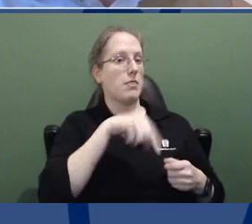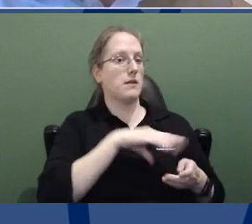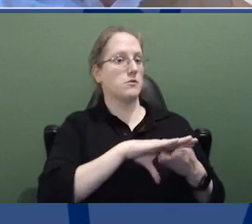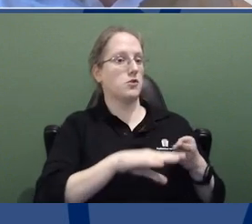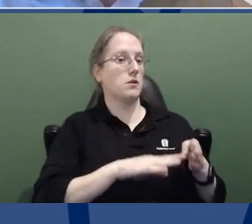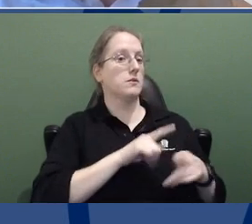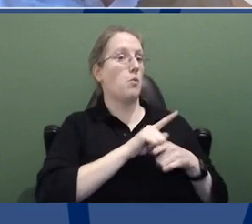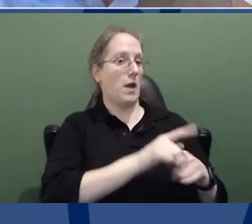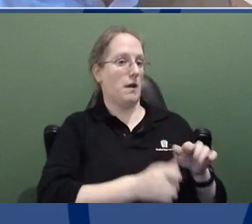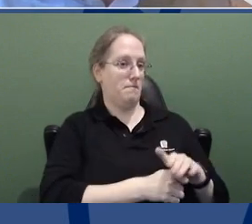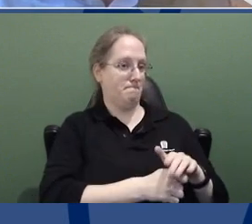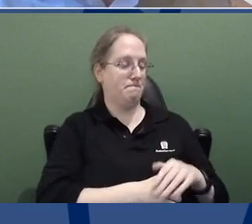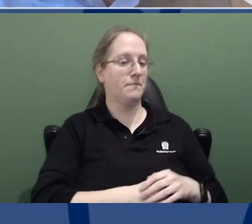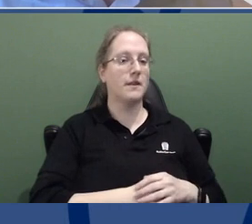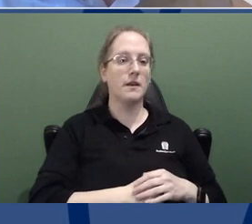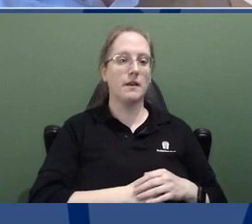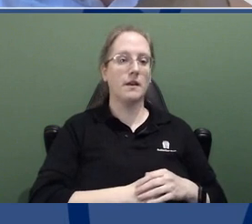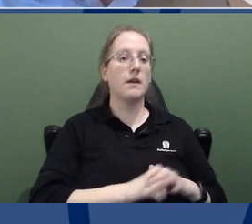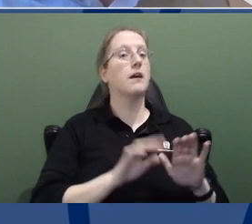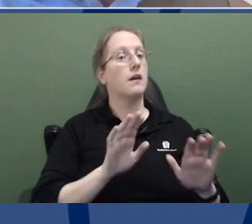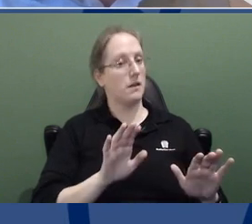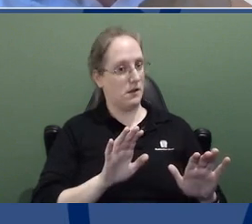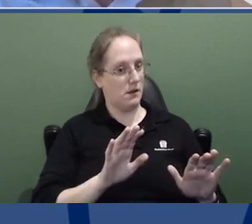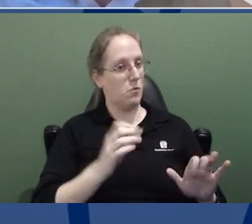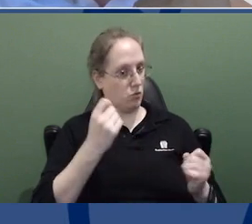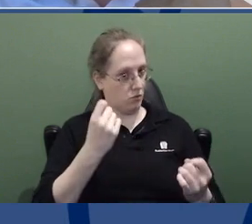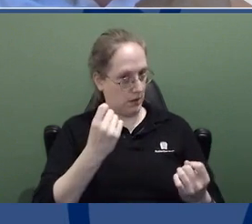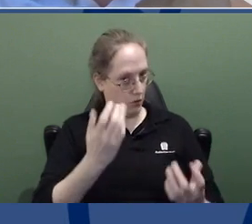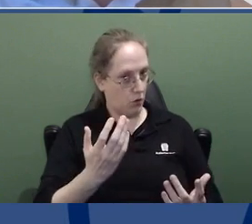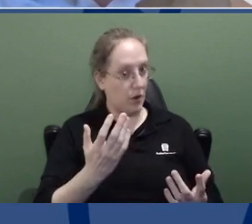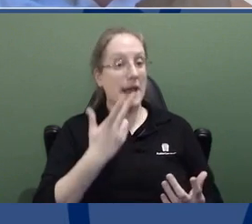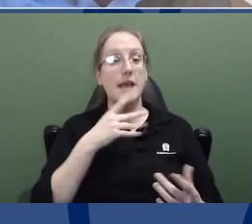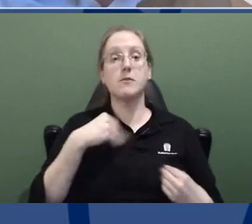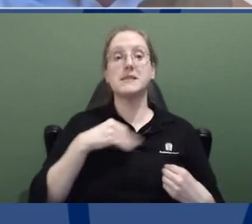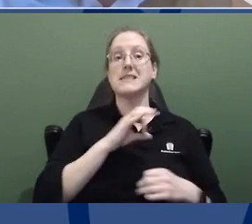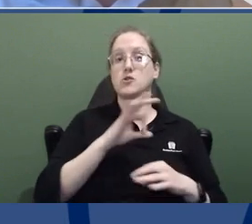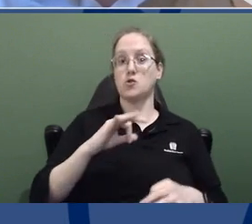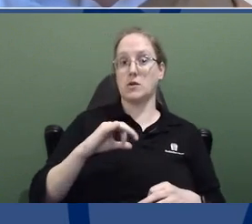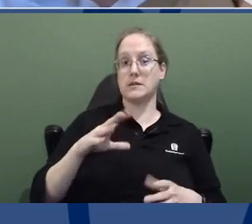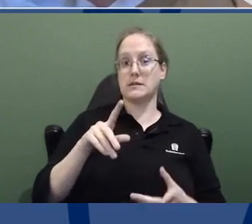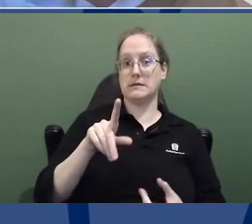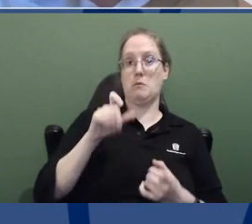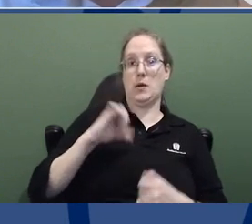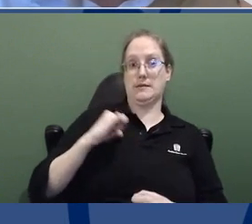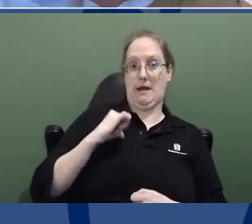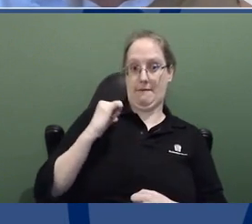to note that if a business is non‑employing, and there is a person associated with that